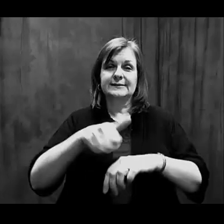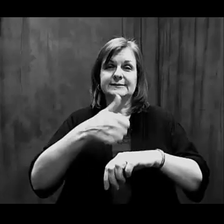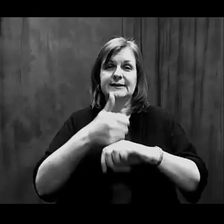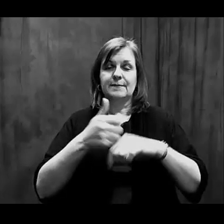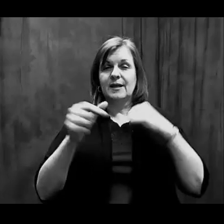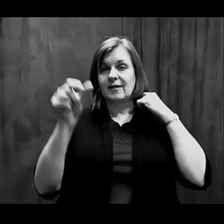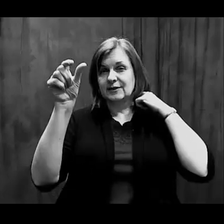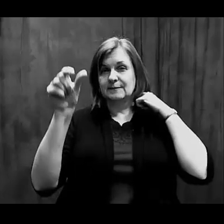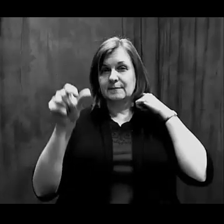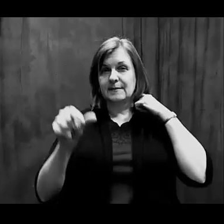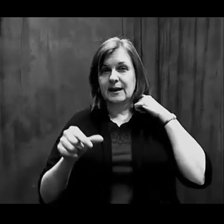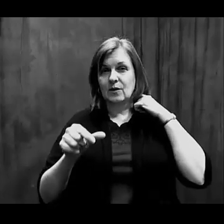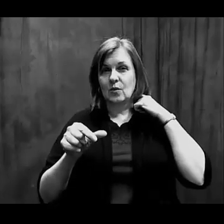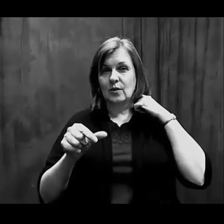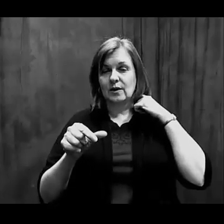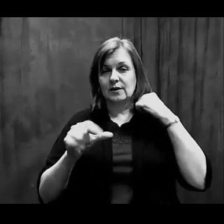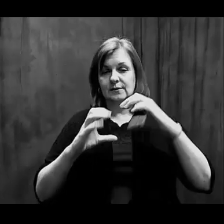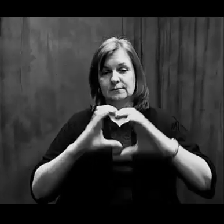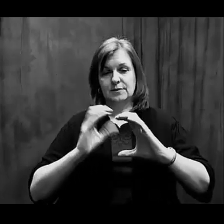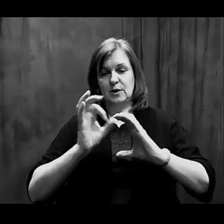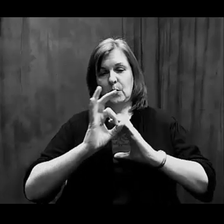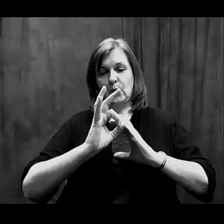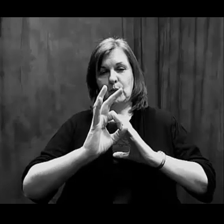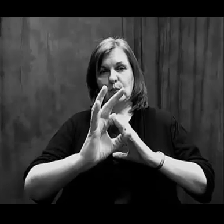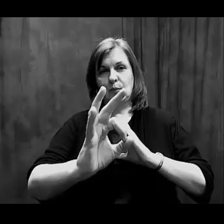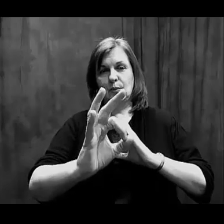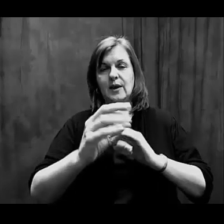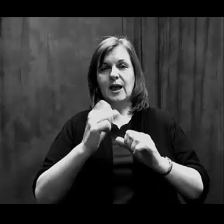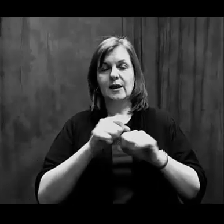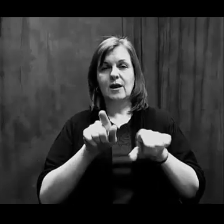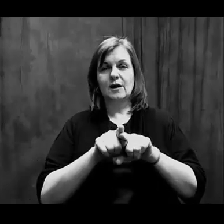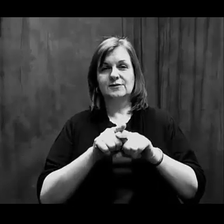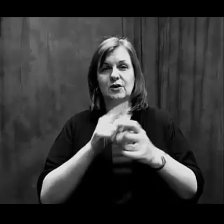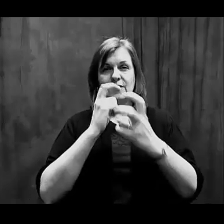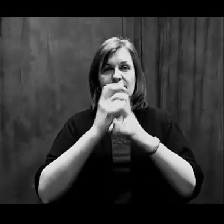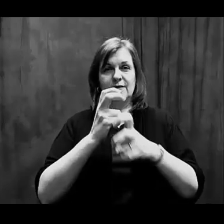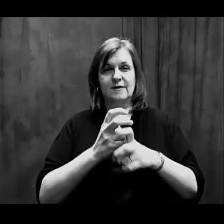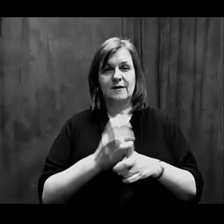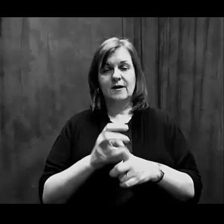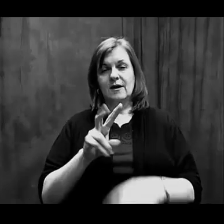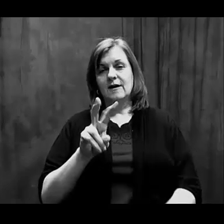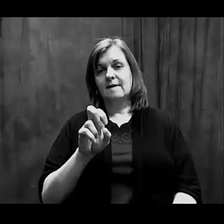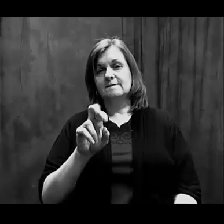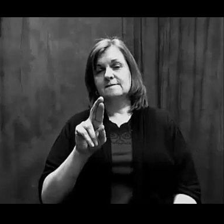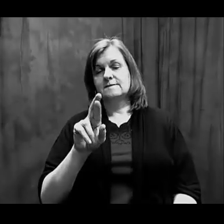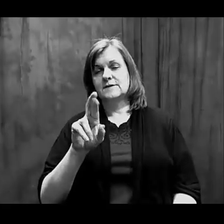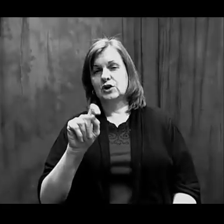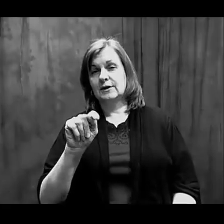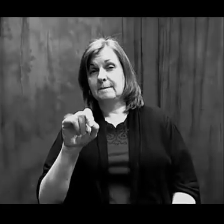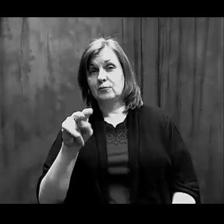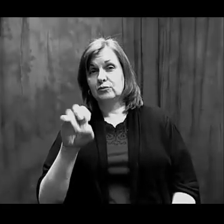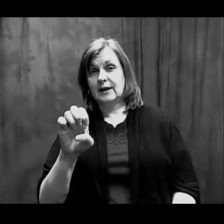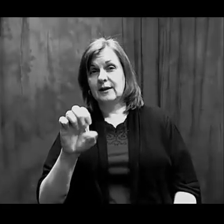spinal cord and the vertebrae for you that